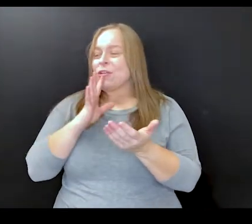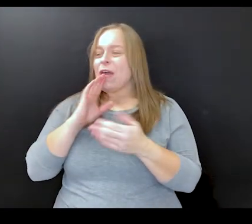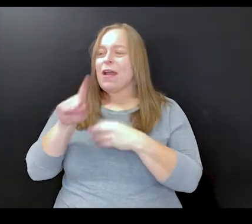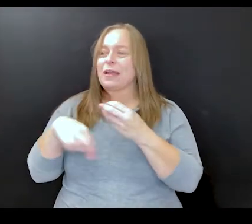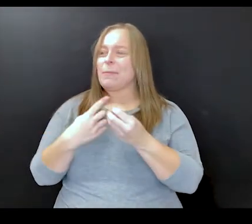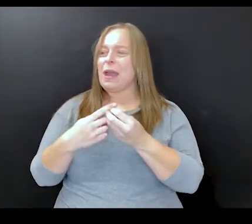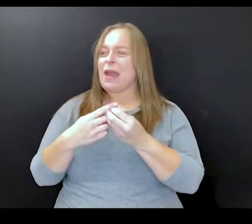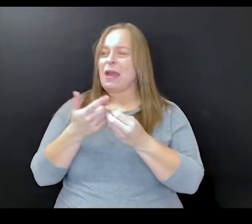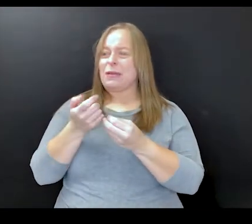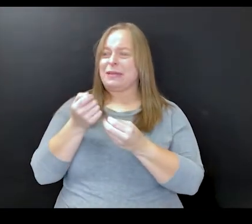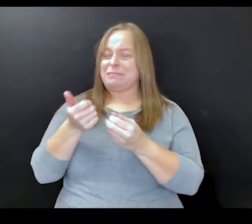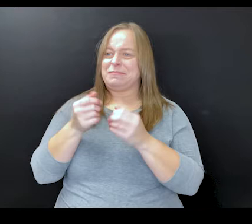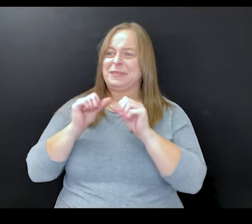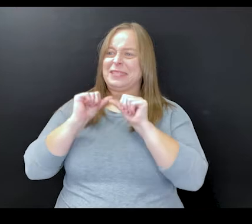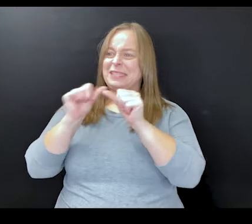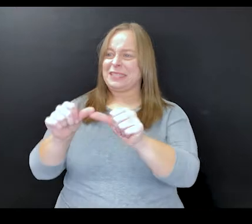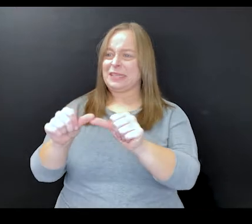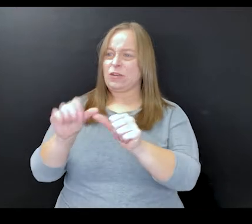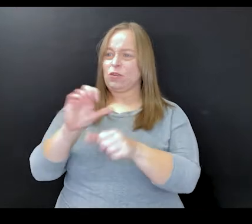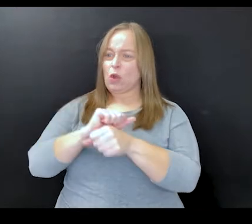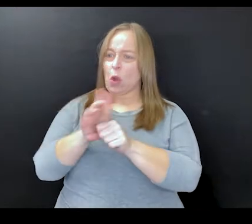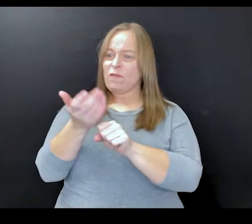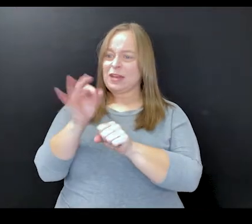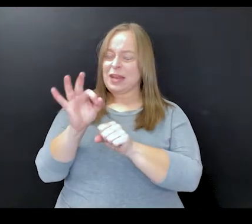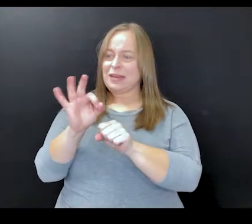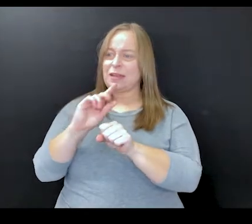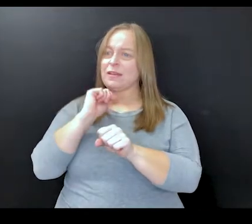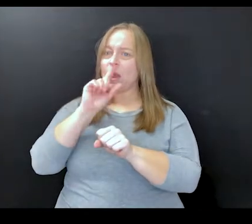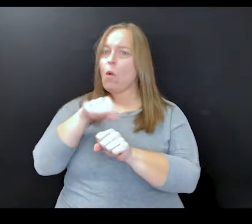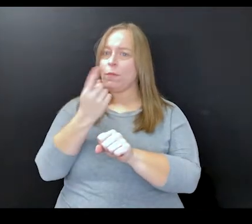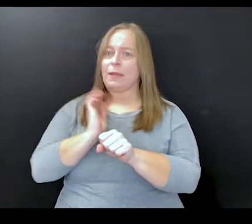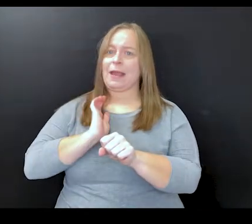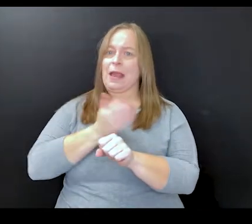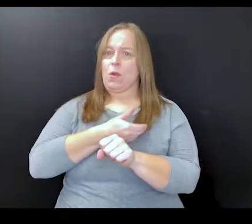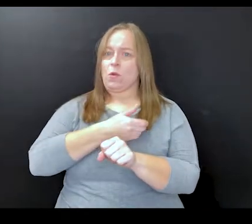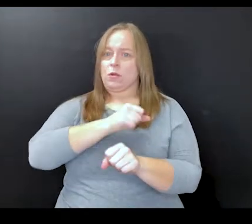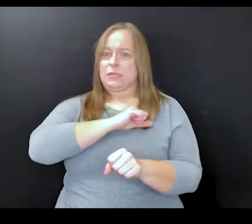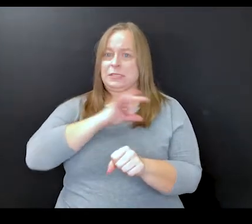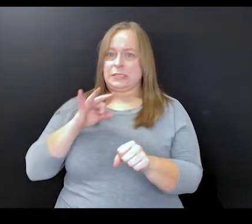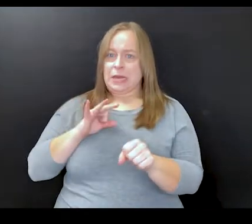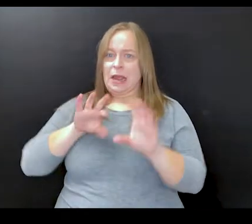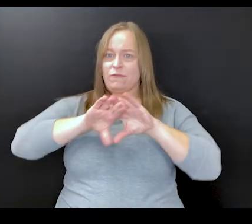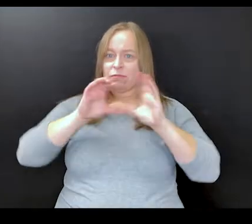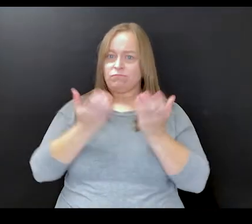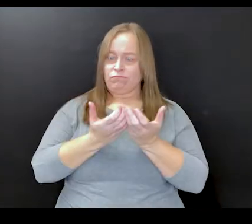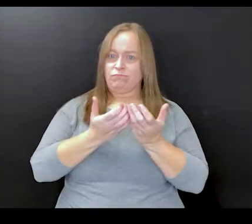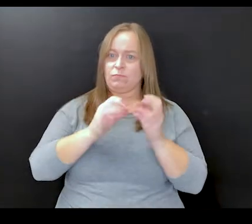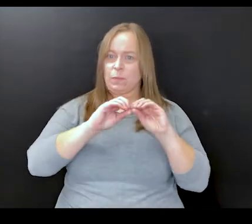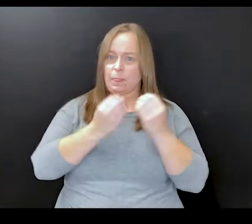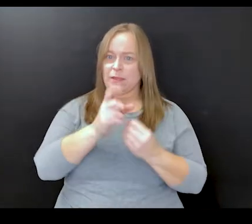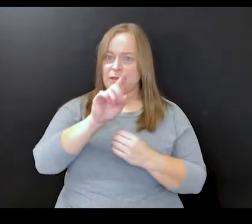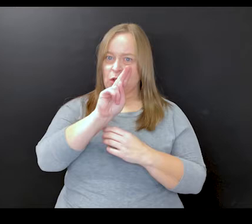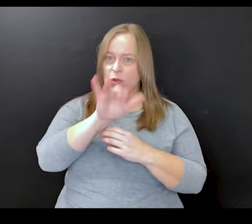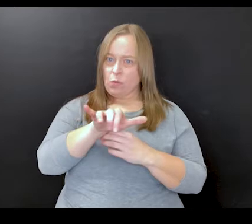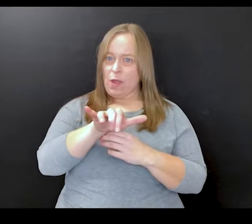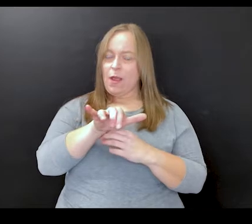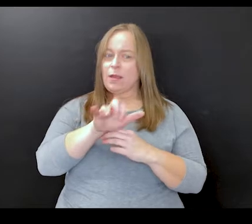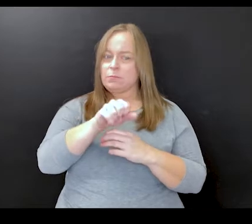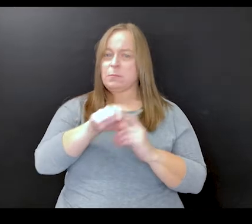Talk to us a little bit about the continuation of COVID-19 not only for the entire organization and DRNY staff,